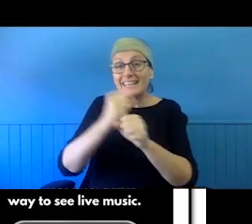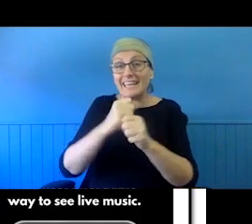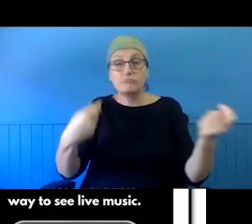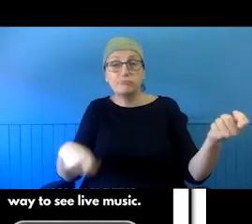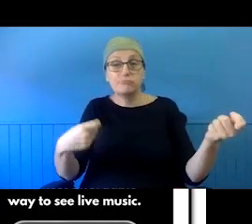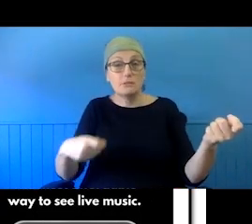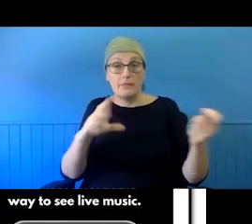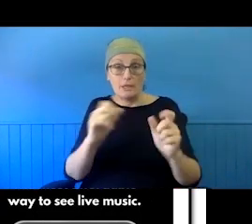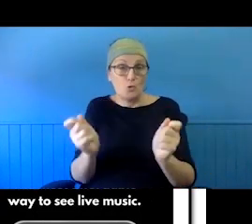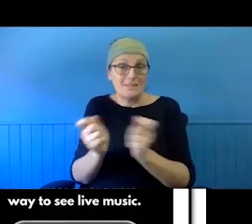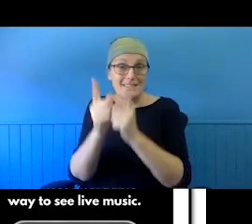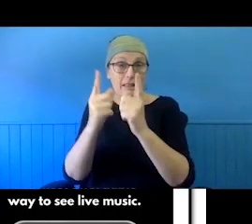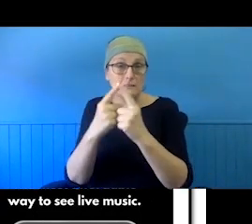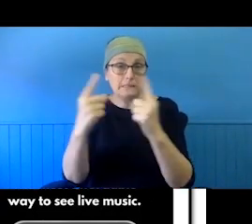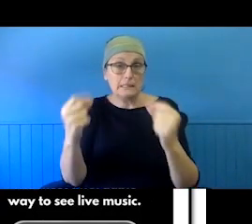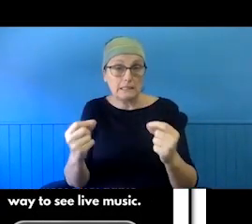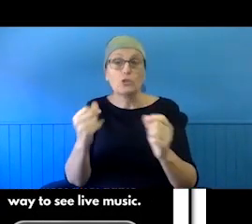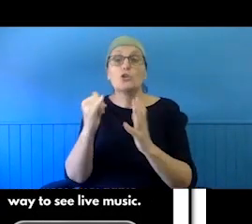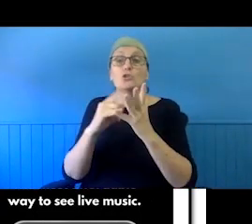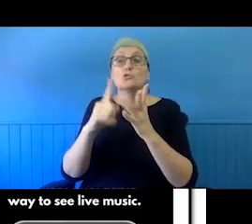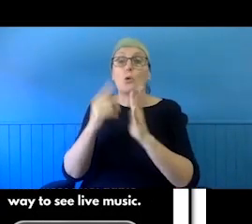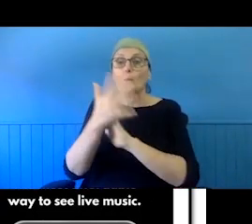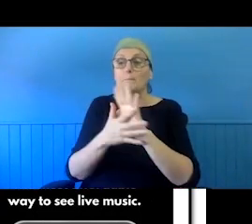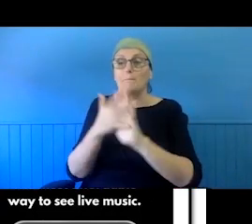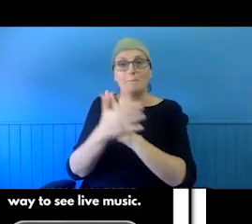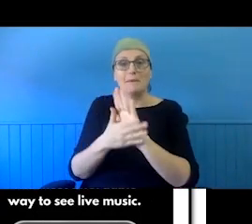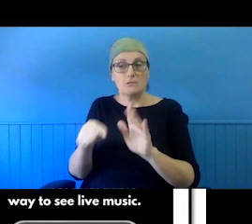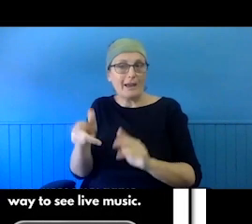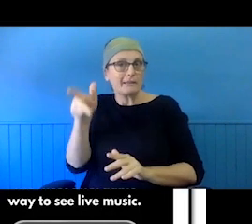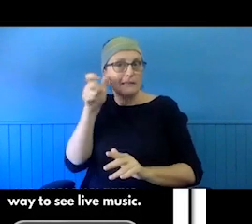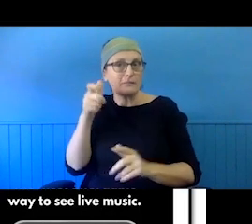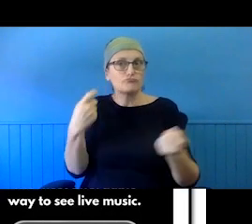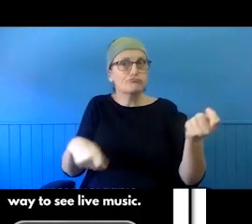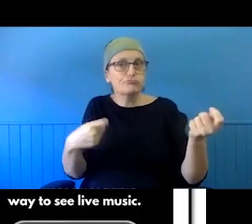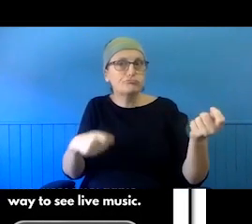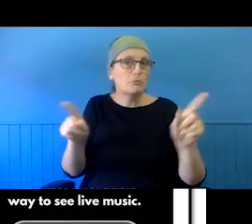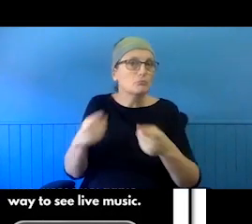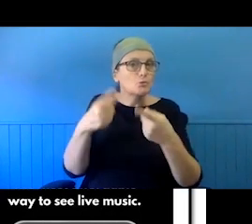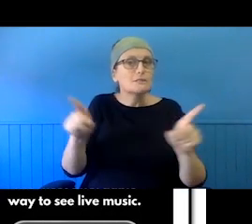platform that allows them to do that. And they raised over $400,000.